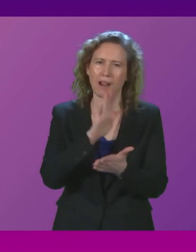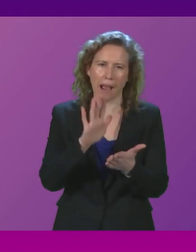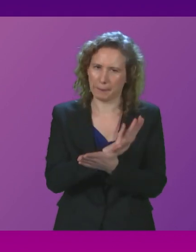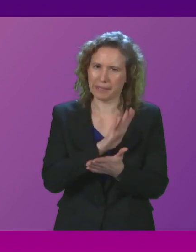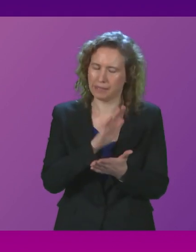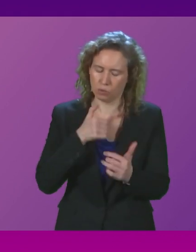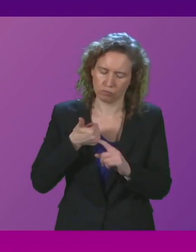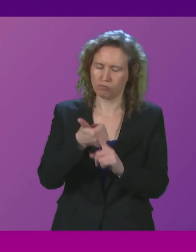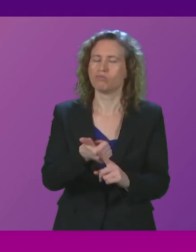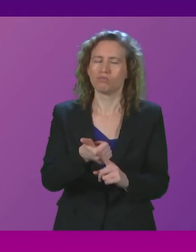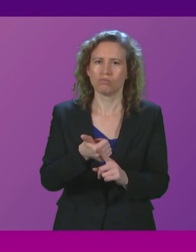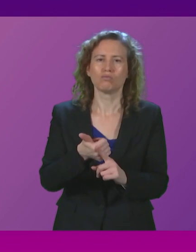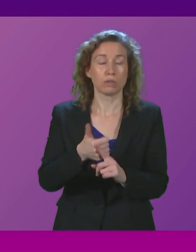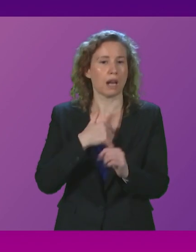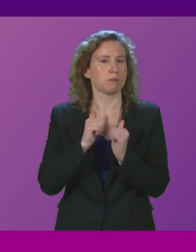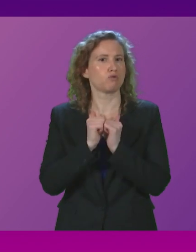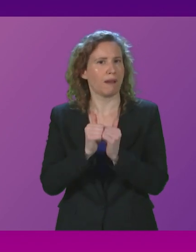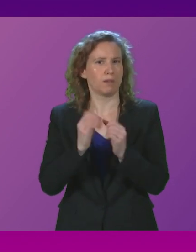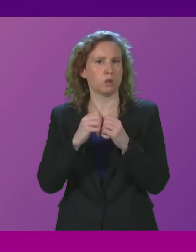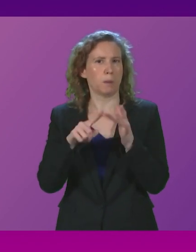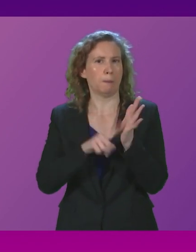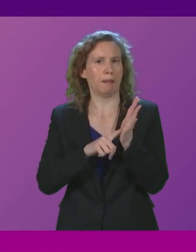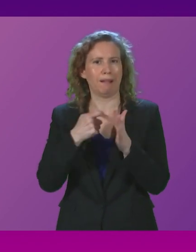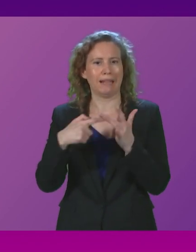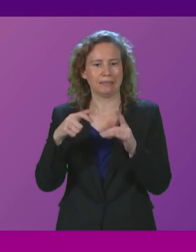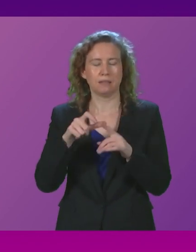I am grateful to Bill Kidd for raising this important issue.